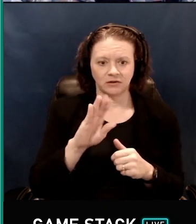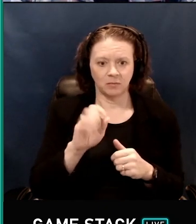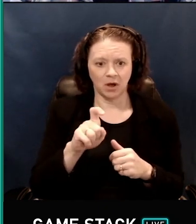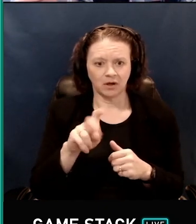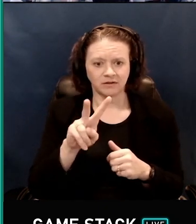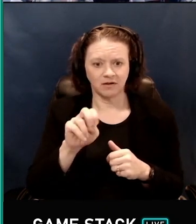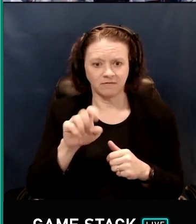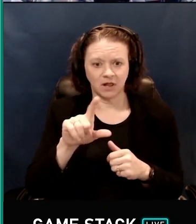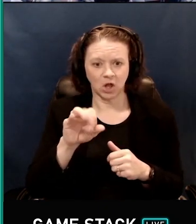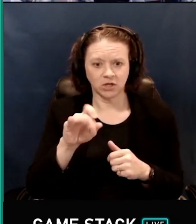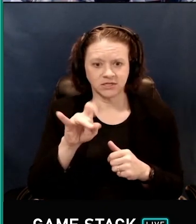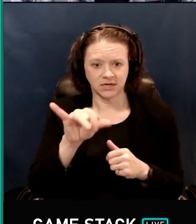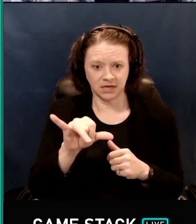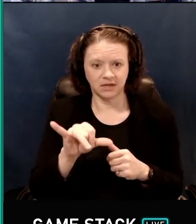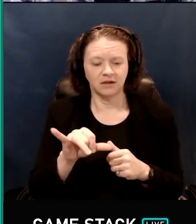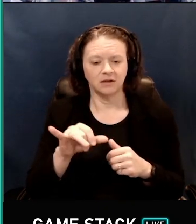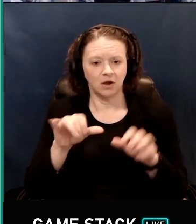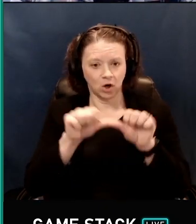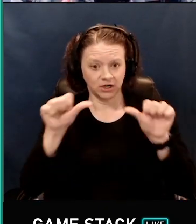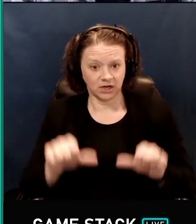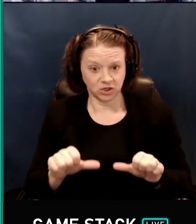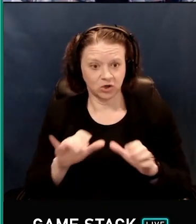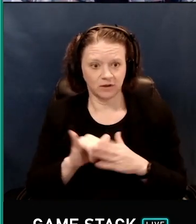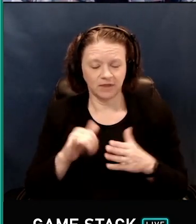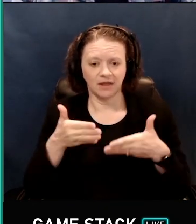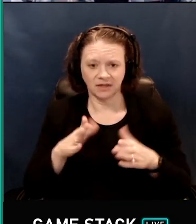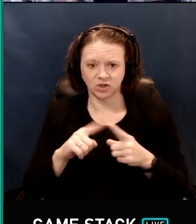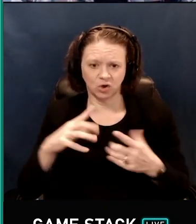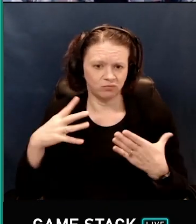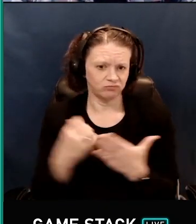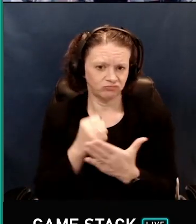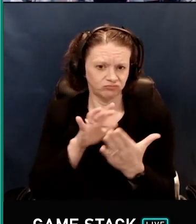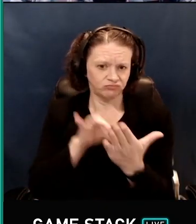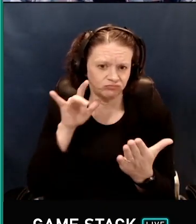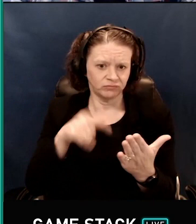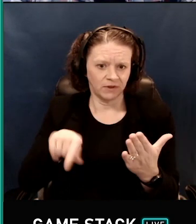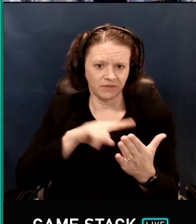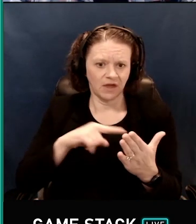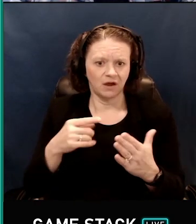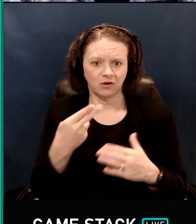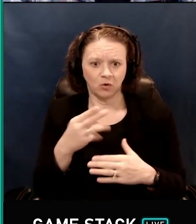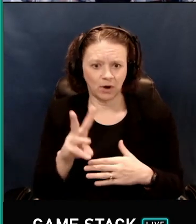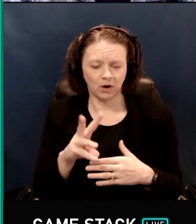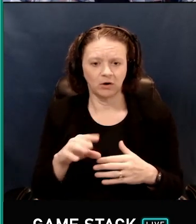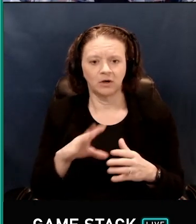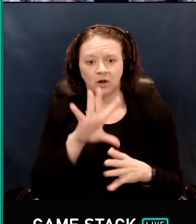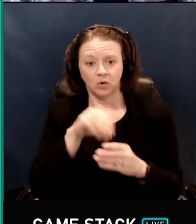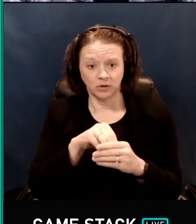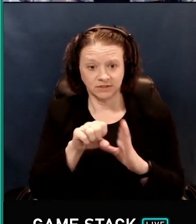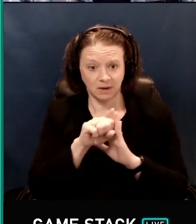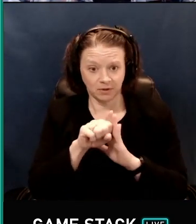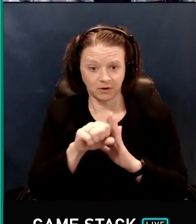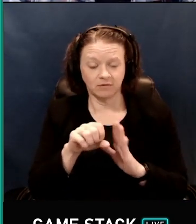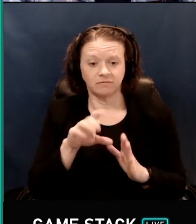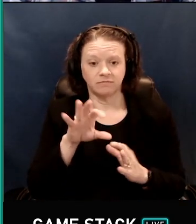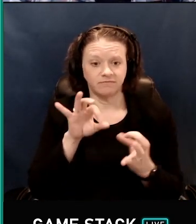let's you get the most out of your console's cutting edge hardware. It includes Sampler Feedback, and includes DirectStorage.